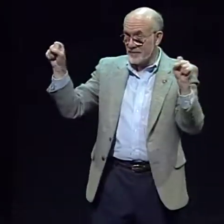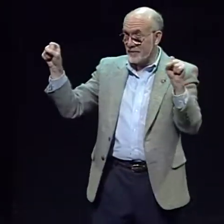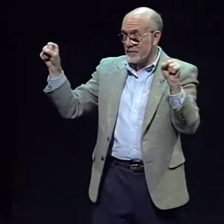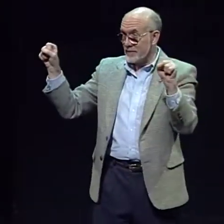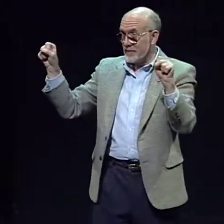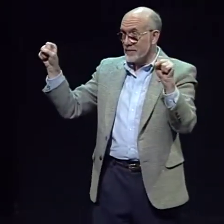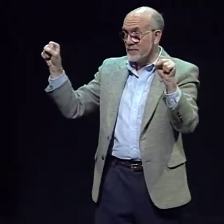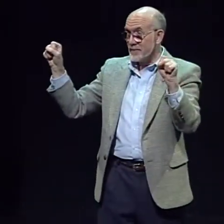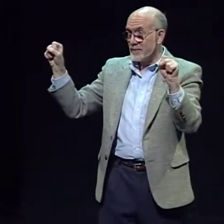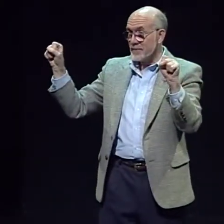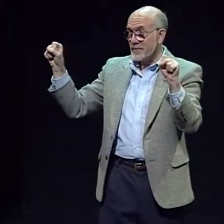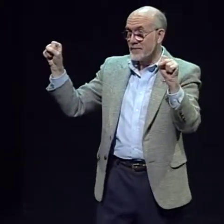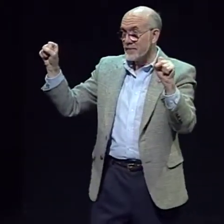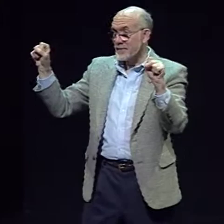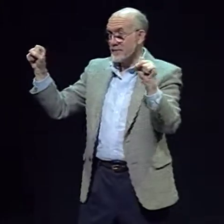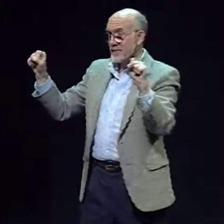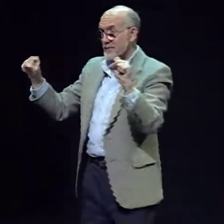I'M SEEING SOME HEADS NOD.